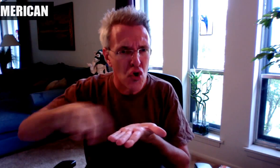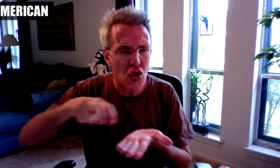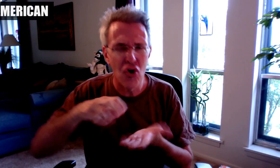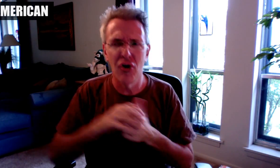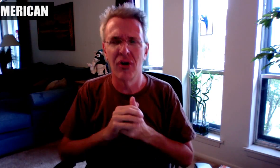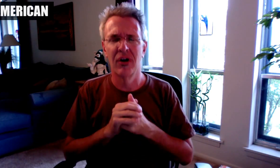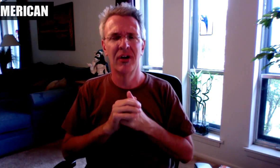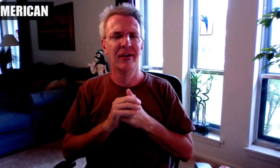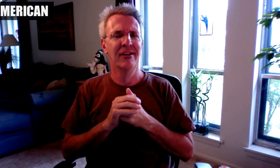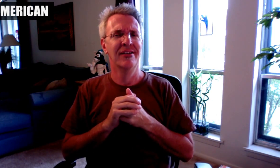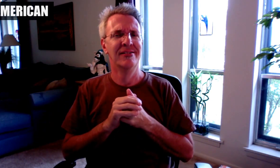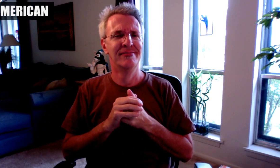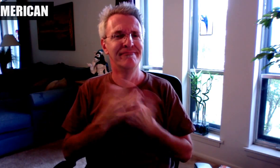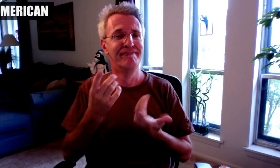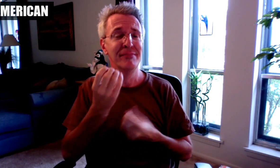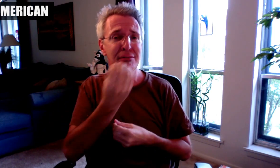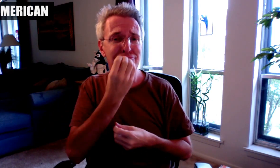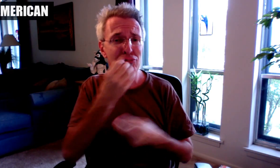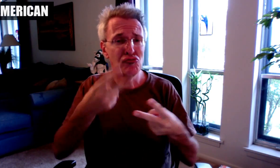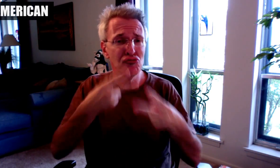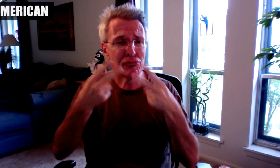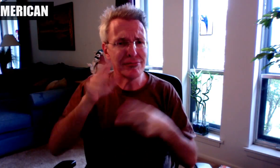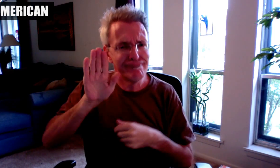Eat the local food.